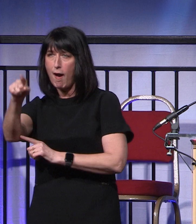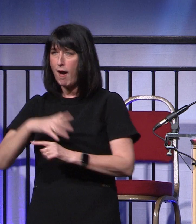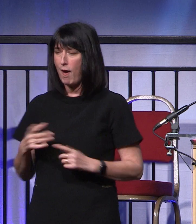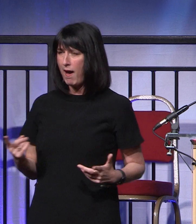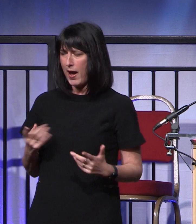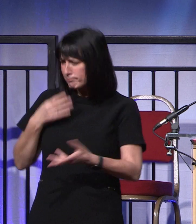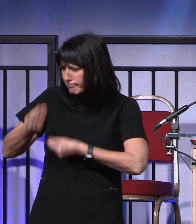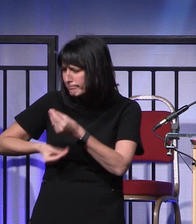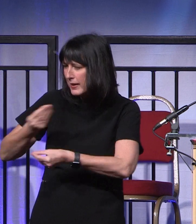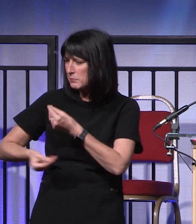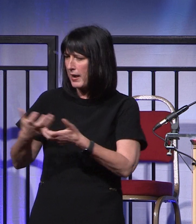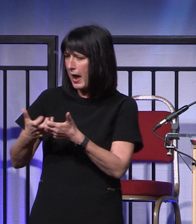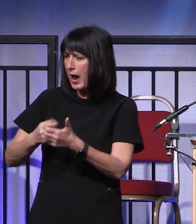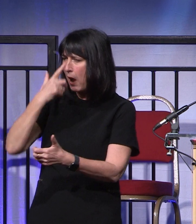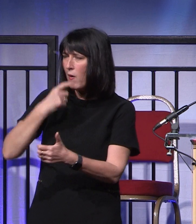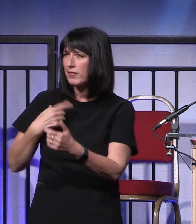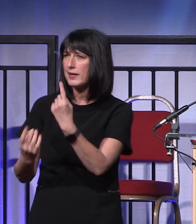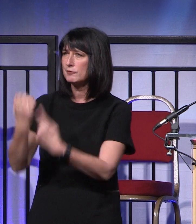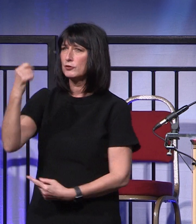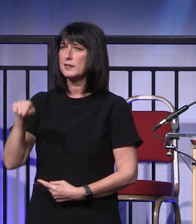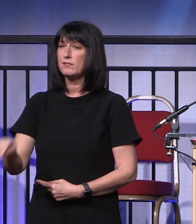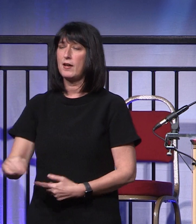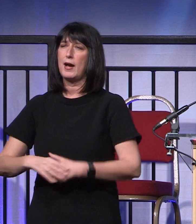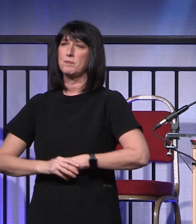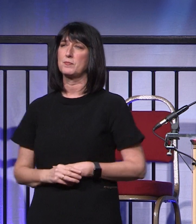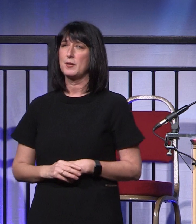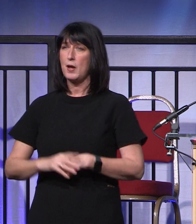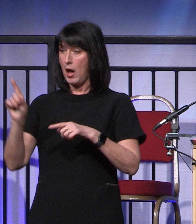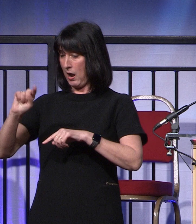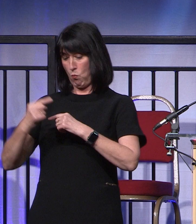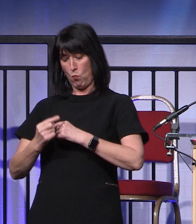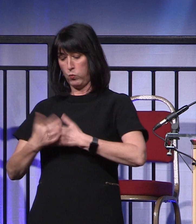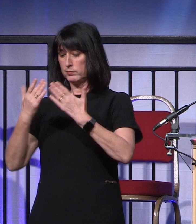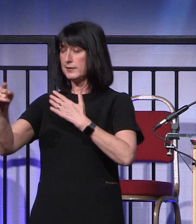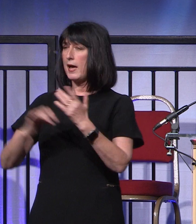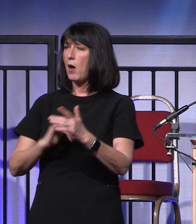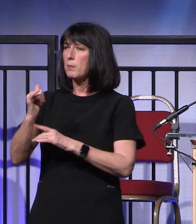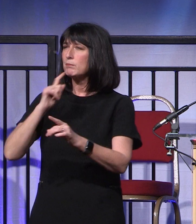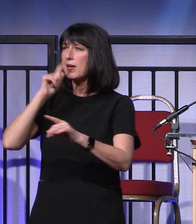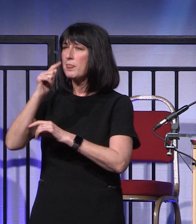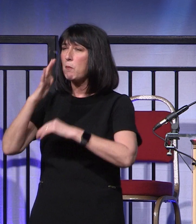day they may build upon the successes that you've achieved that is how we